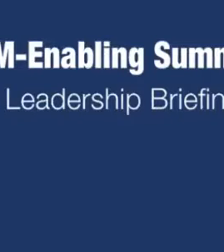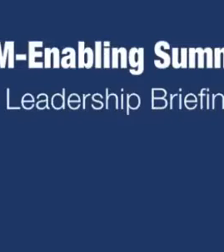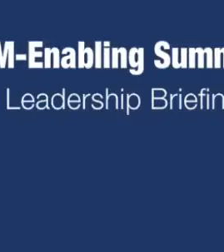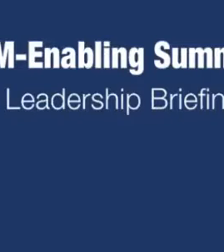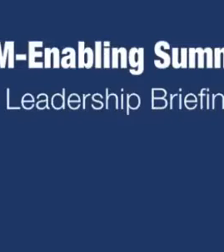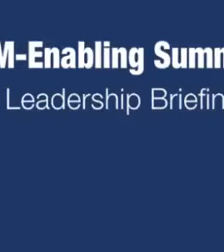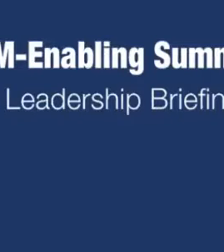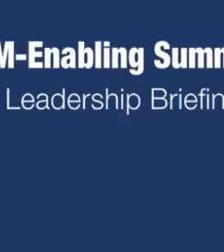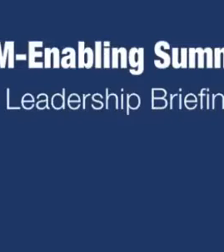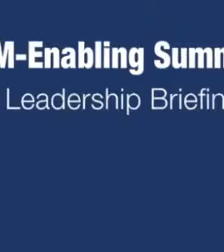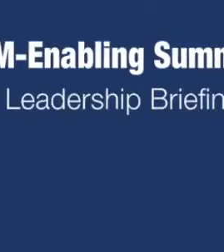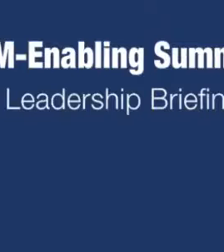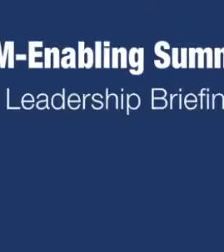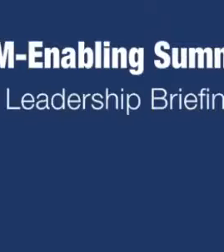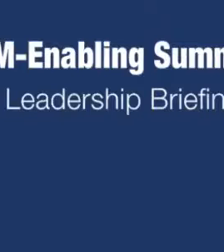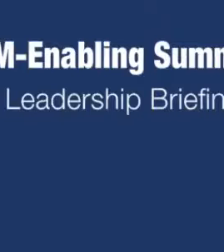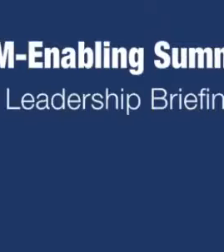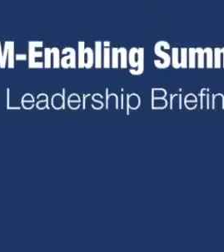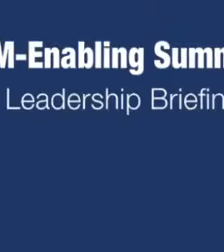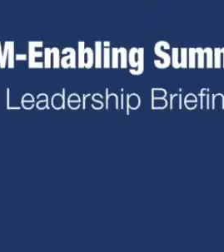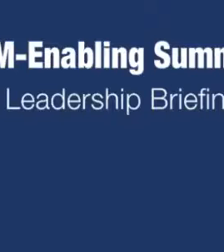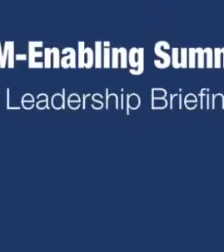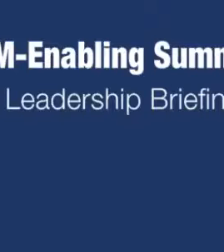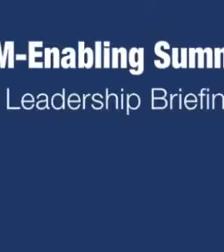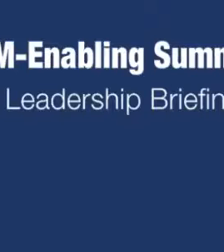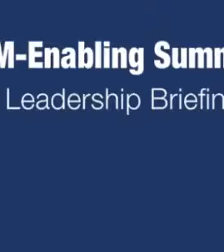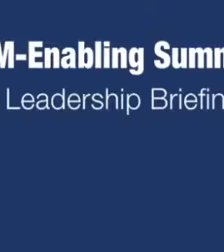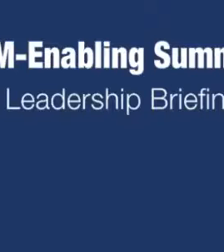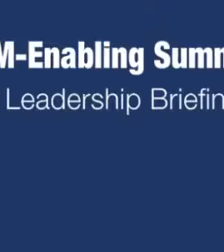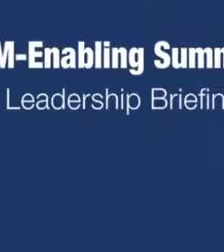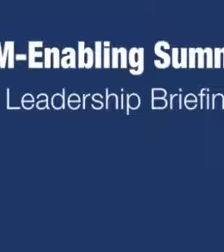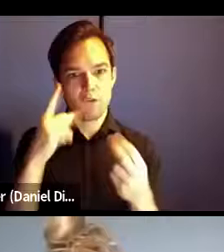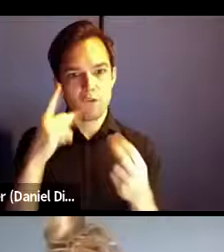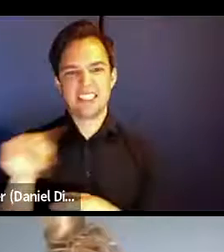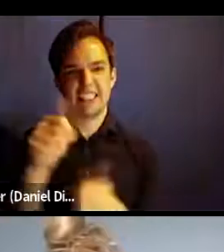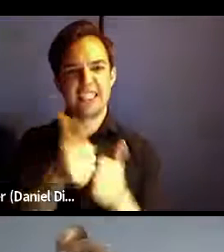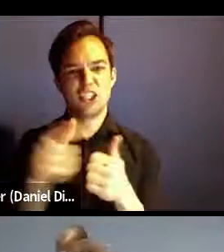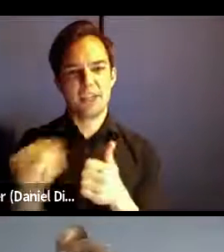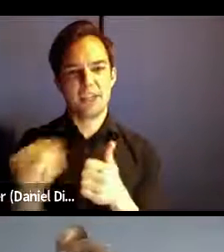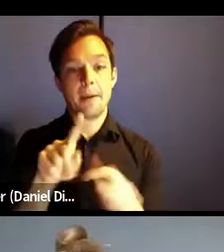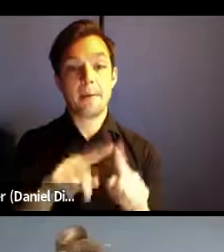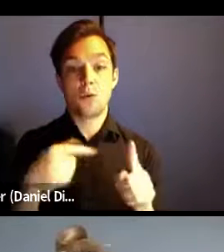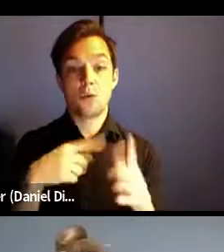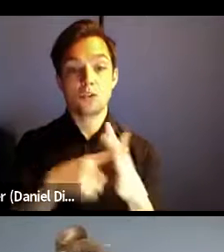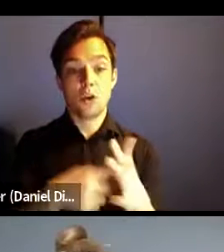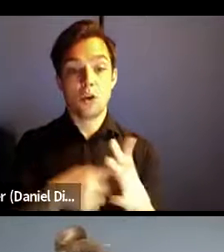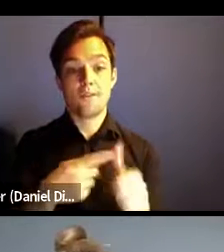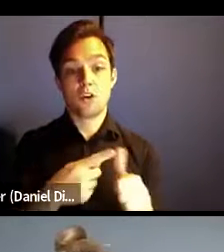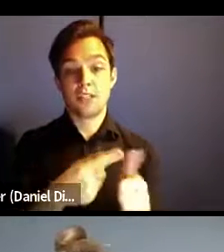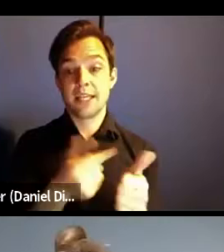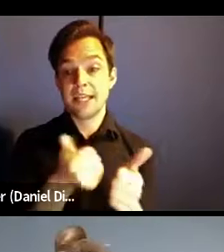and I'm gonna ask questions of each one of them but we're gonna start by having each of them,